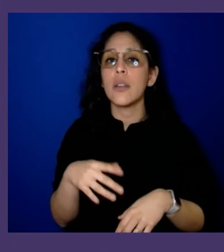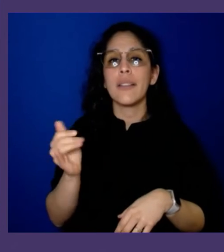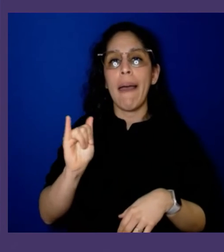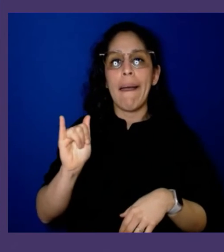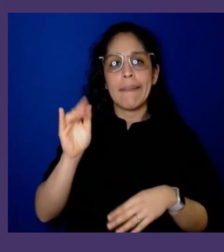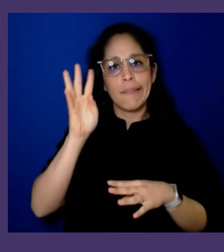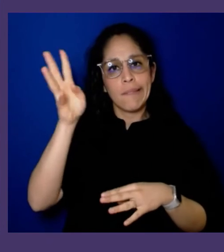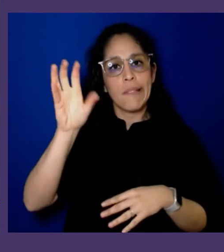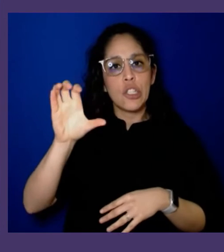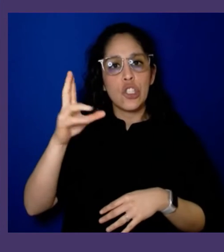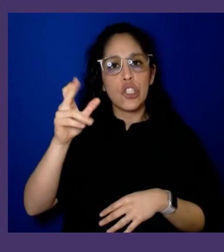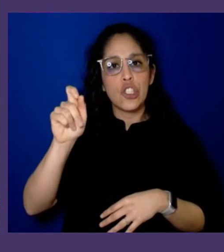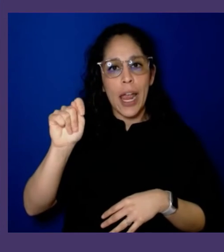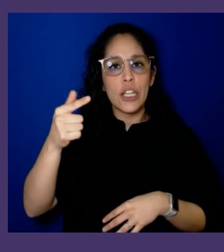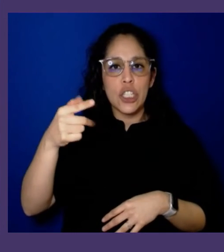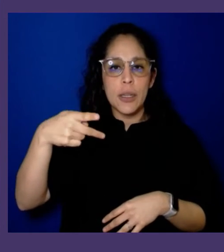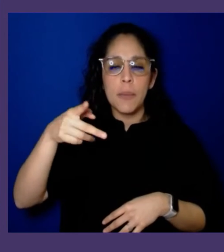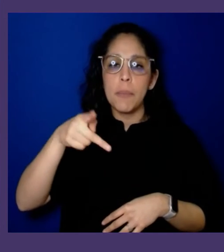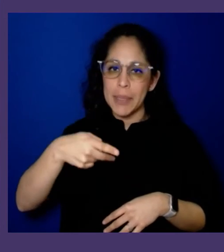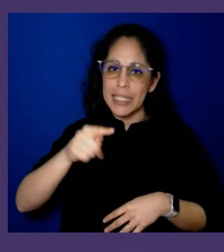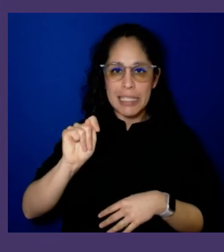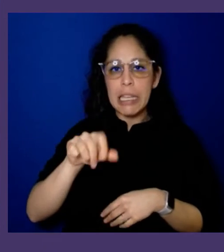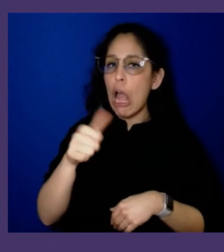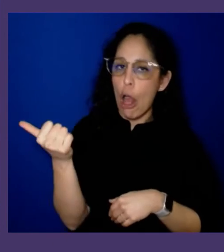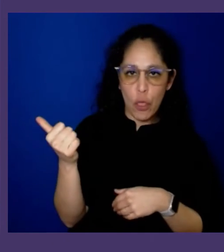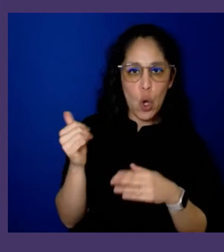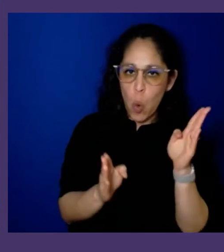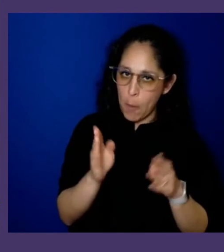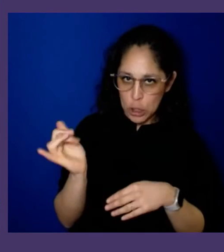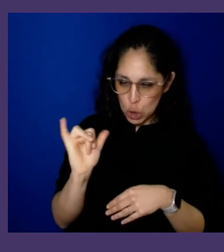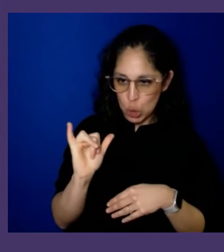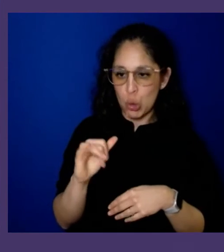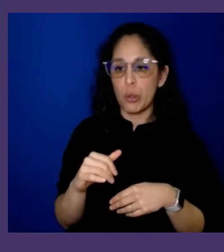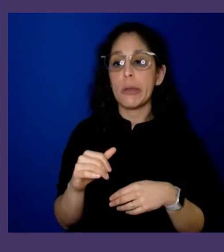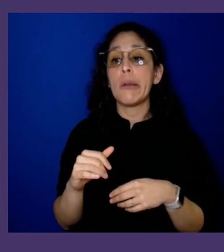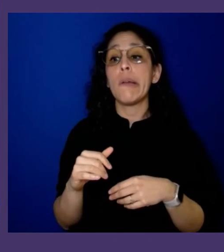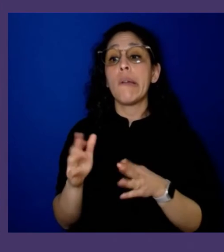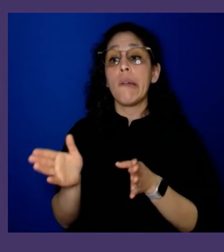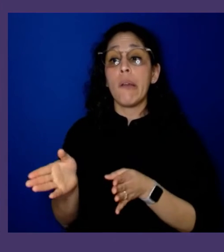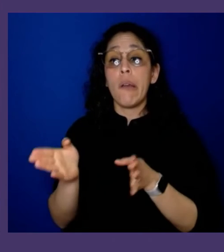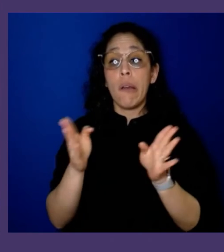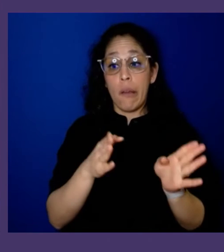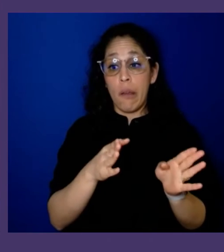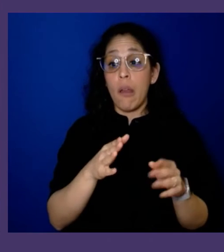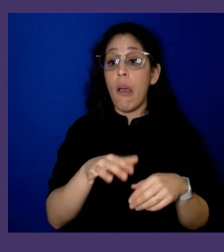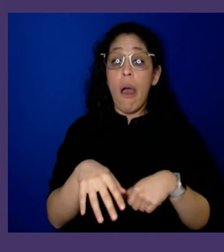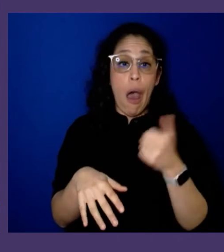some other robots as well as we've had another task where we've had to add a dataset.